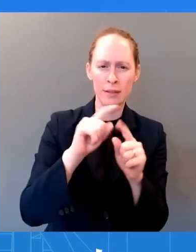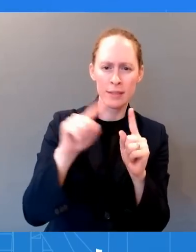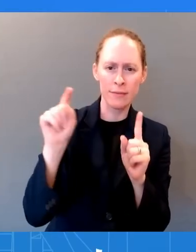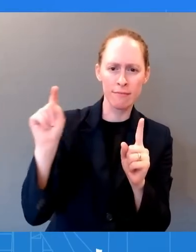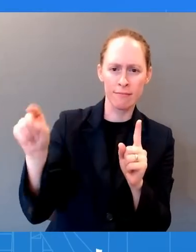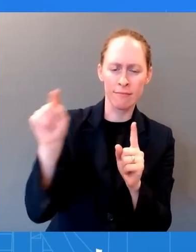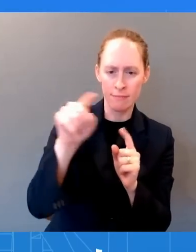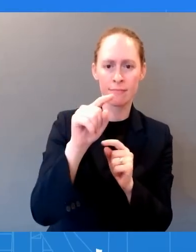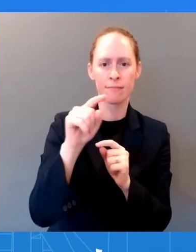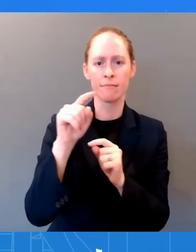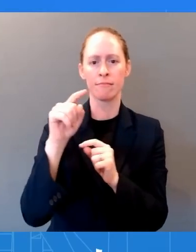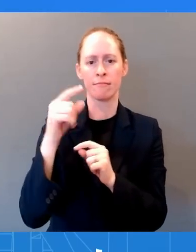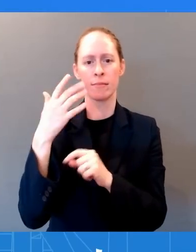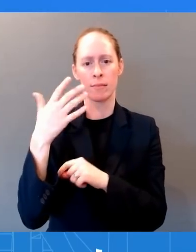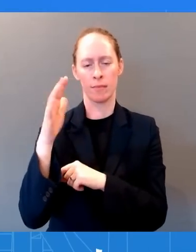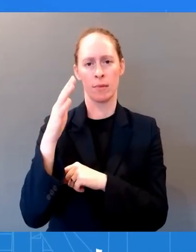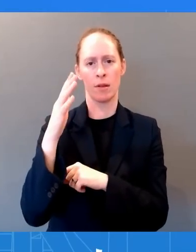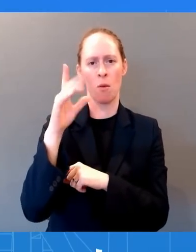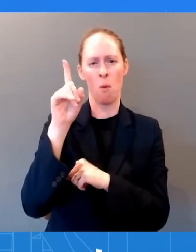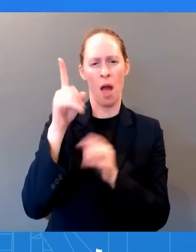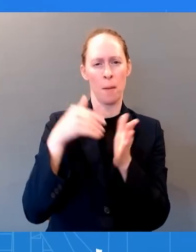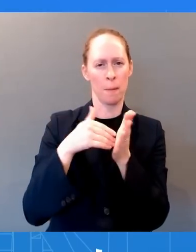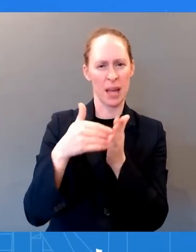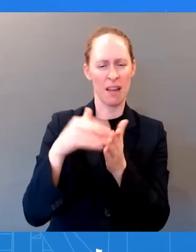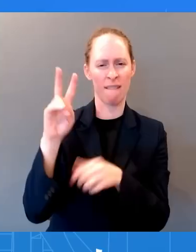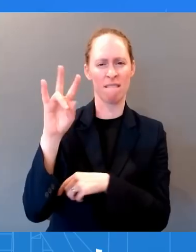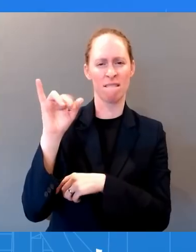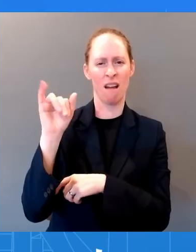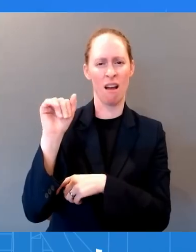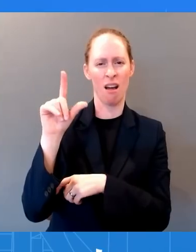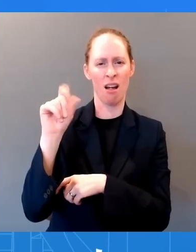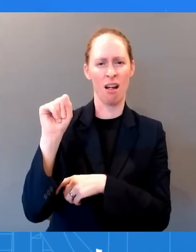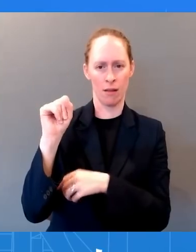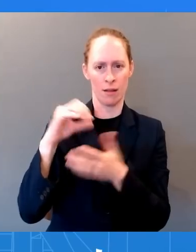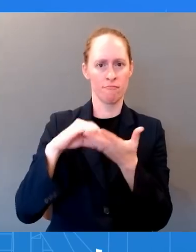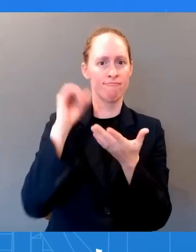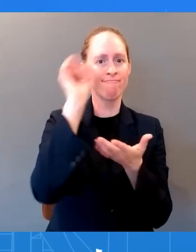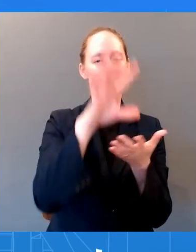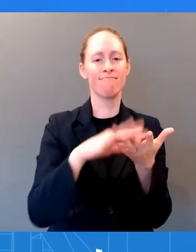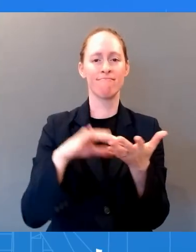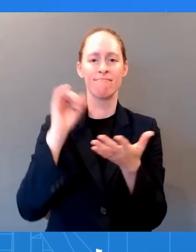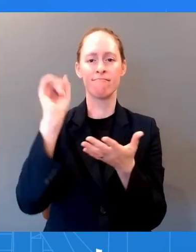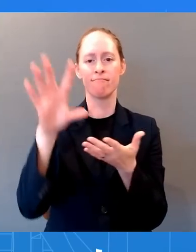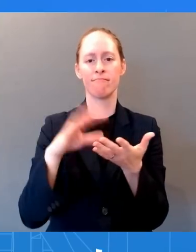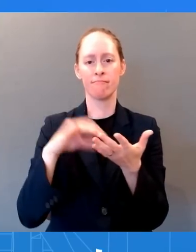And as we get more supplies, we are approaching the point where we can offer two doses of vaccine